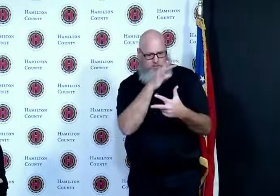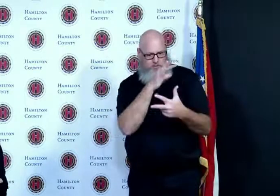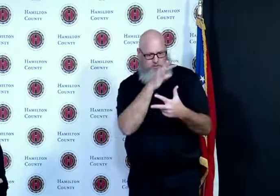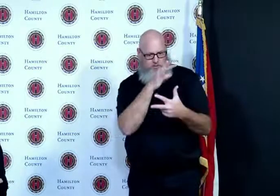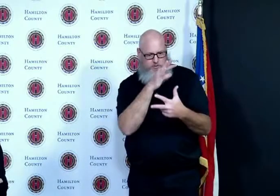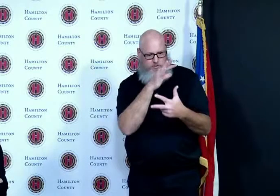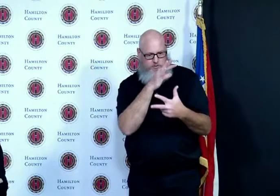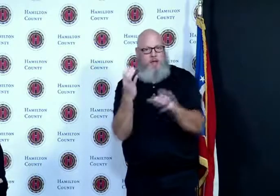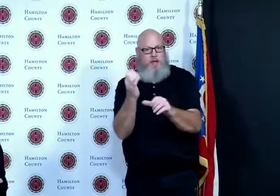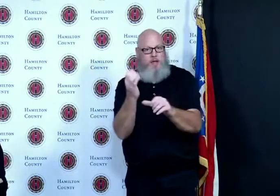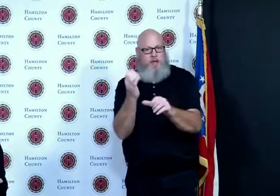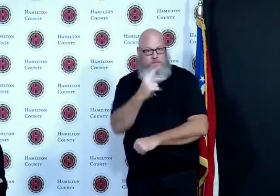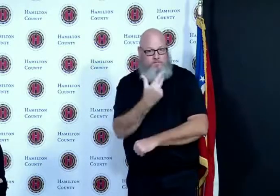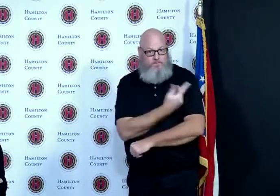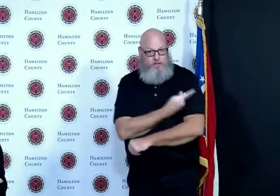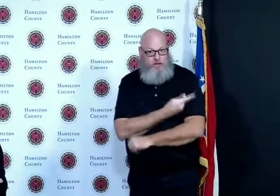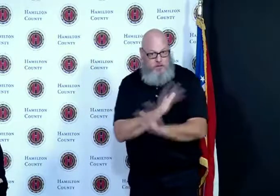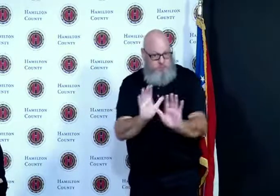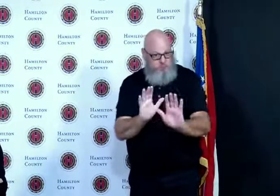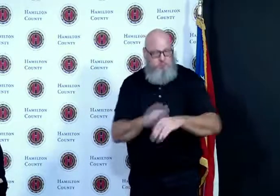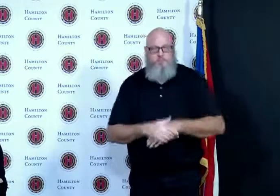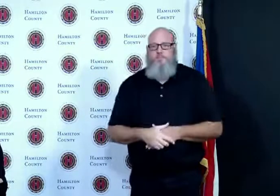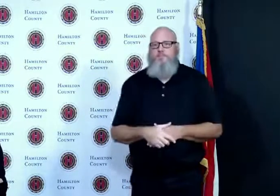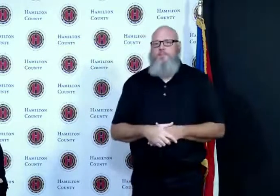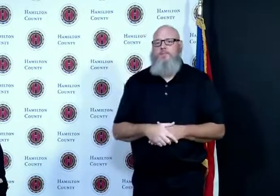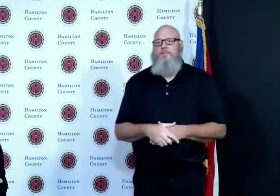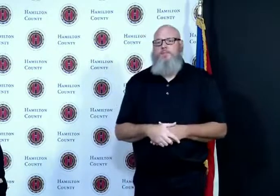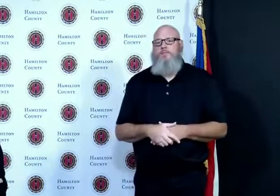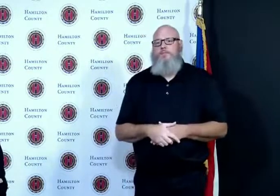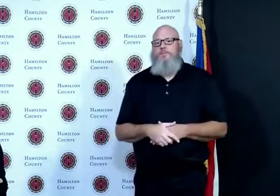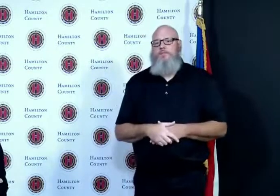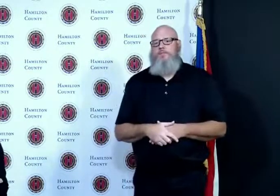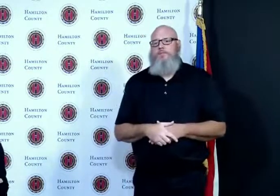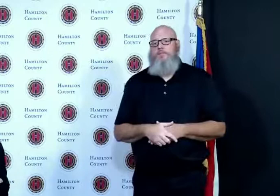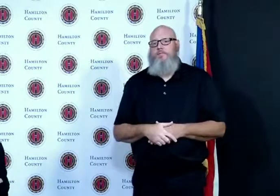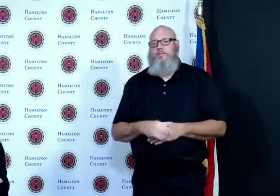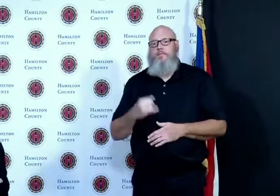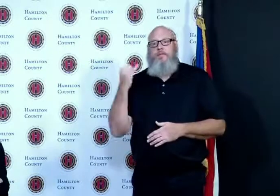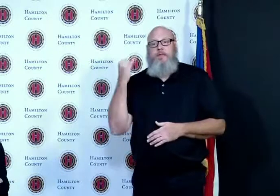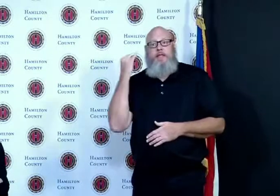that is the hotline that's been set up the united way was very gracious and they are